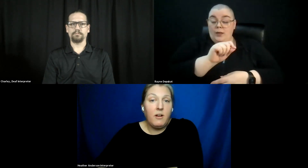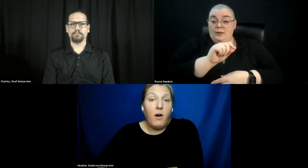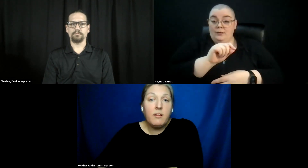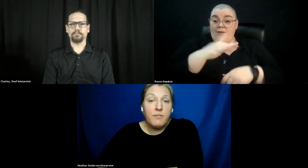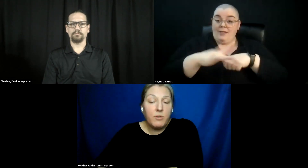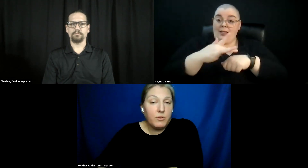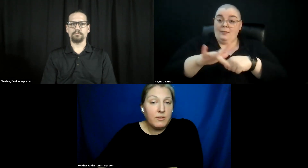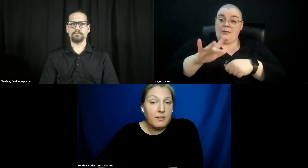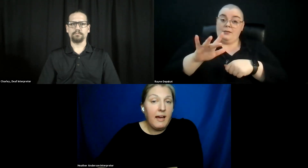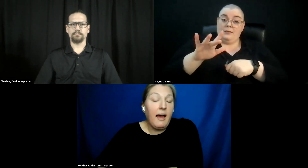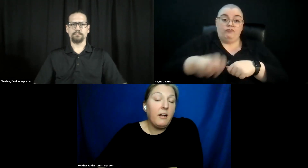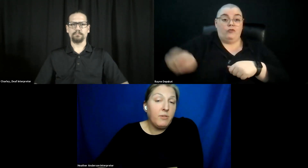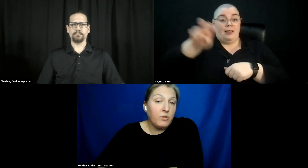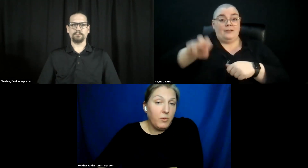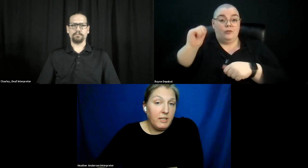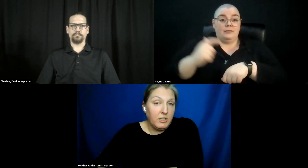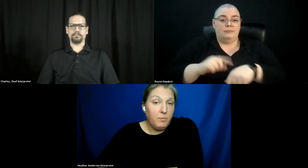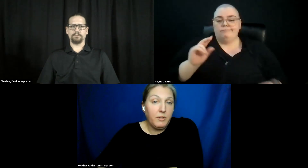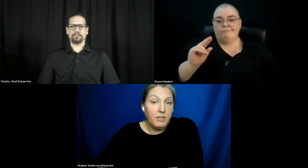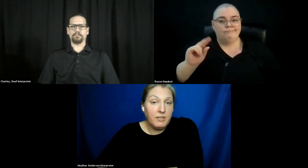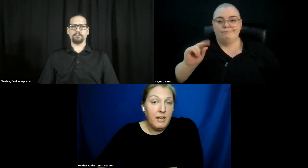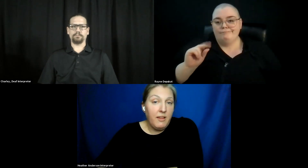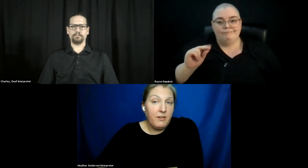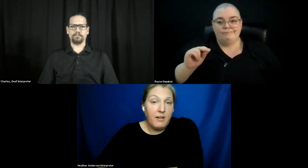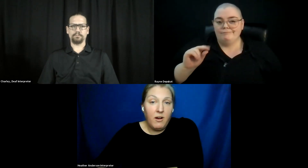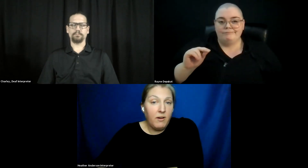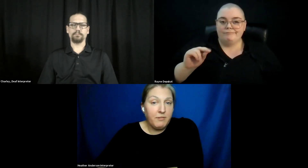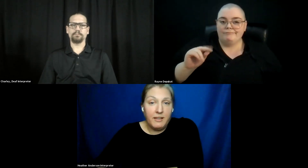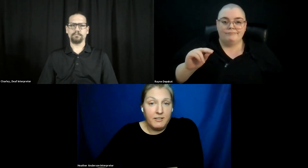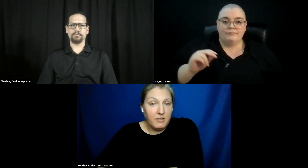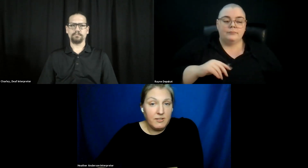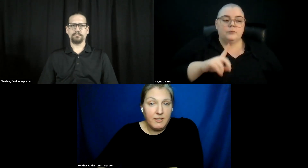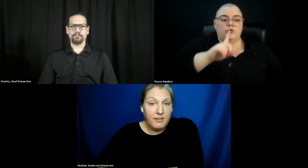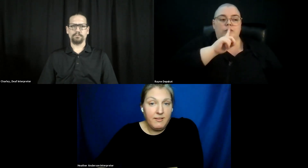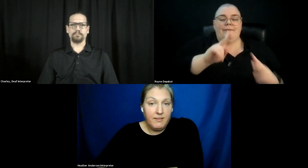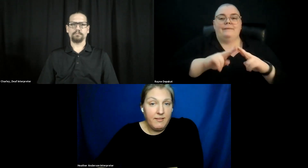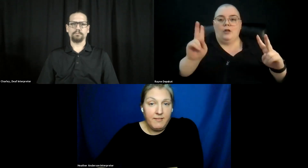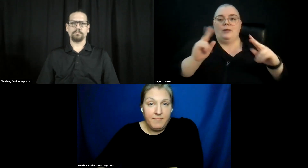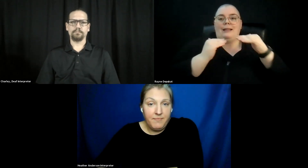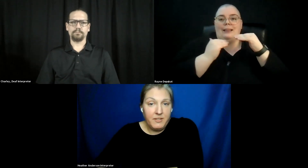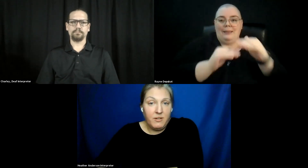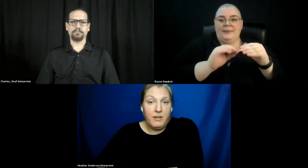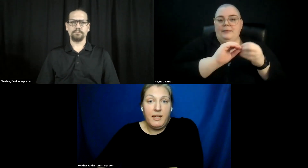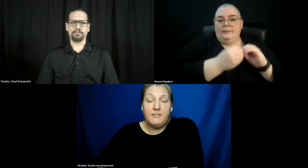and all of those out of those 20 interpreters. They're not all freelancers.